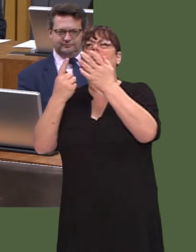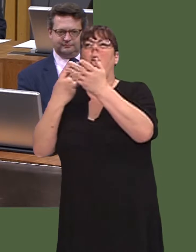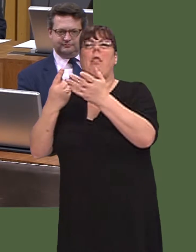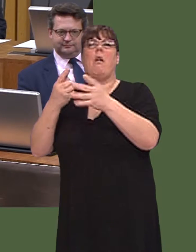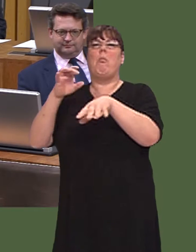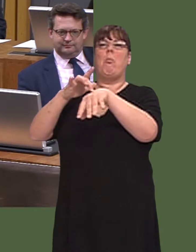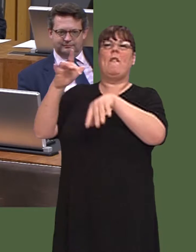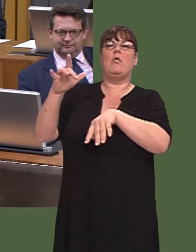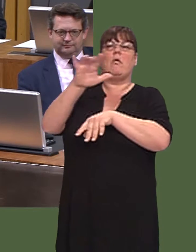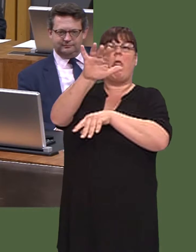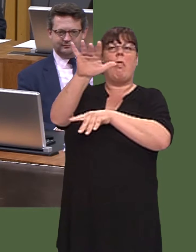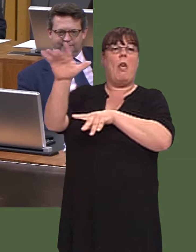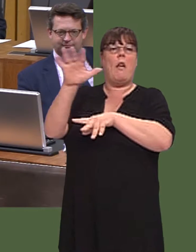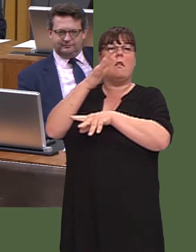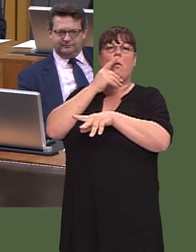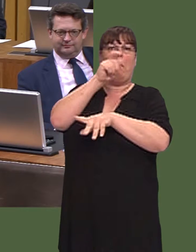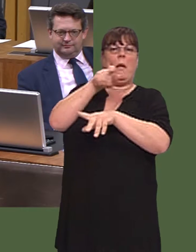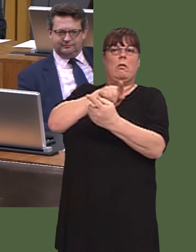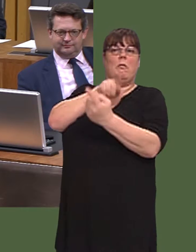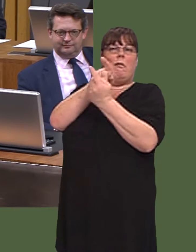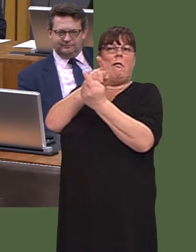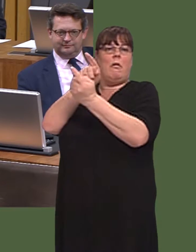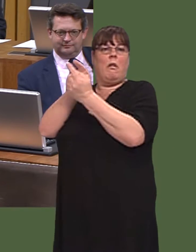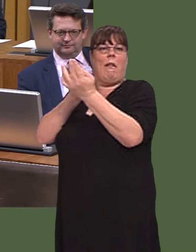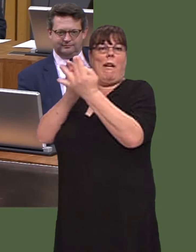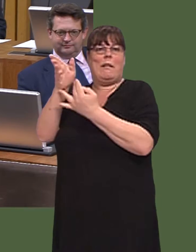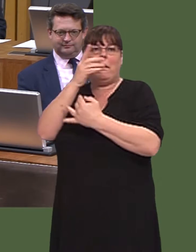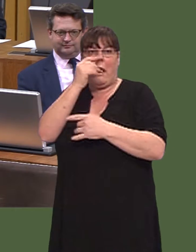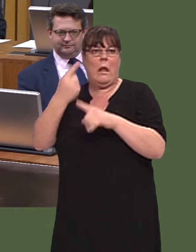are available to patients as quickly as possible in order for operations to carry on.